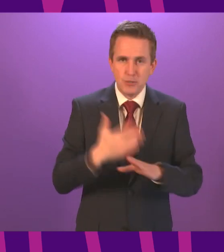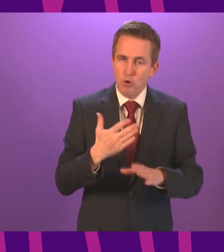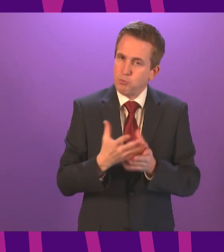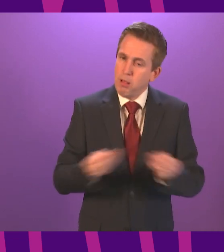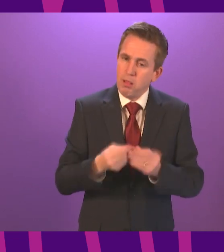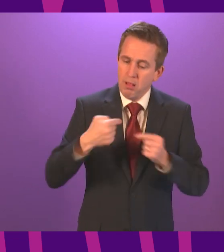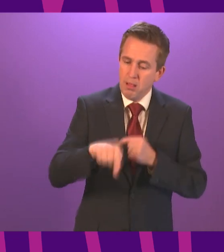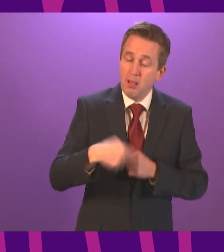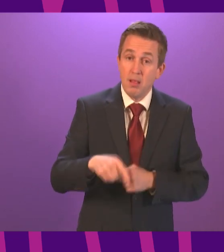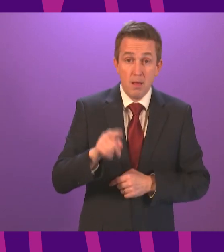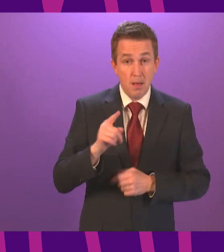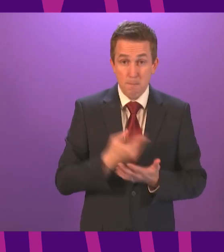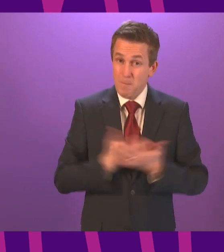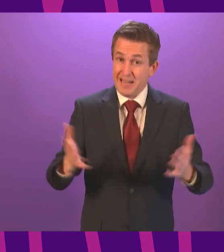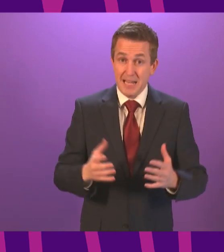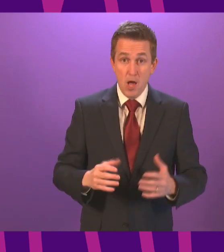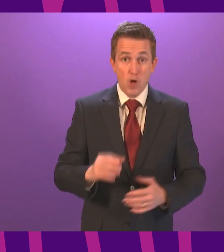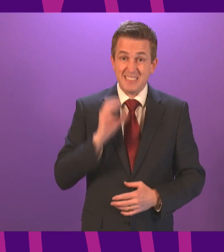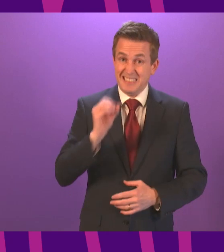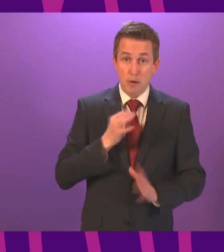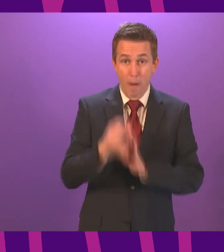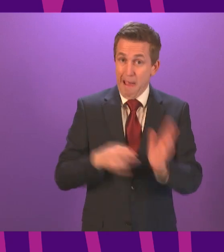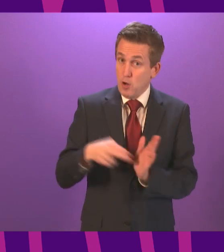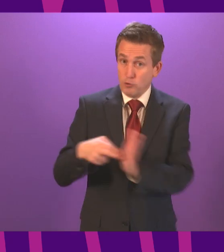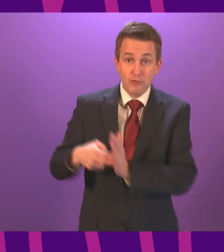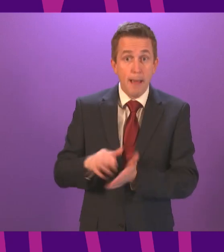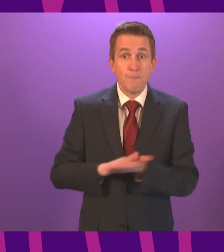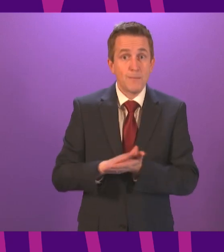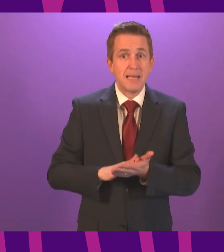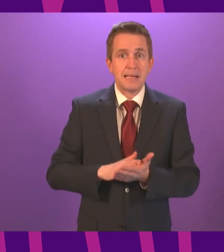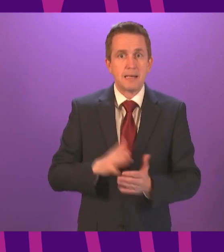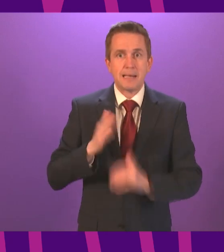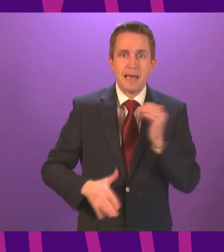not get furlough. There is deep inequality in some of the ways in which support from